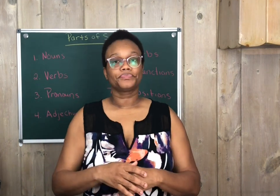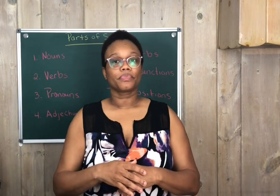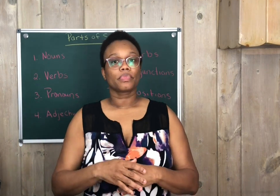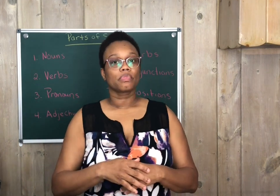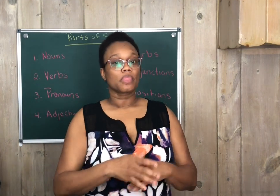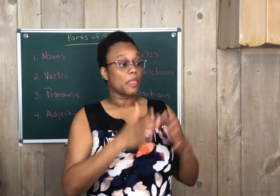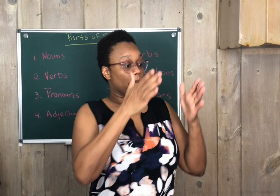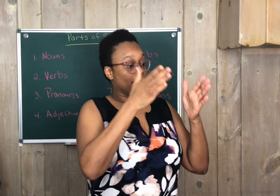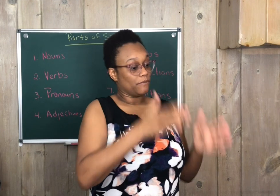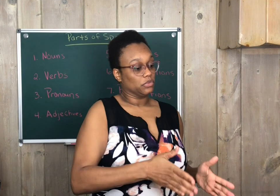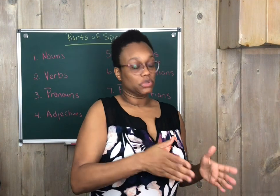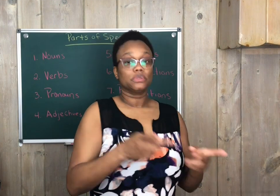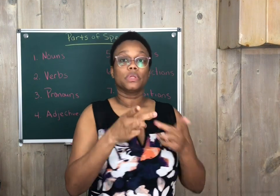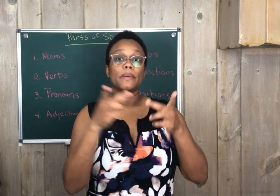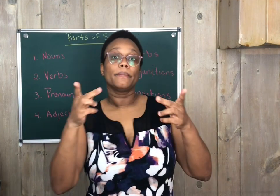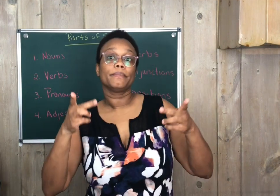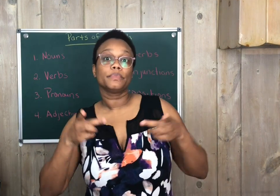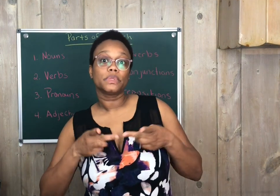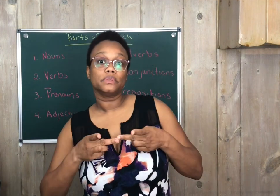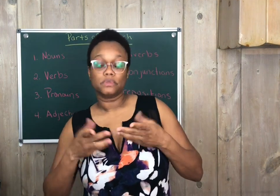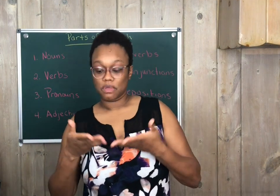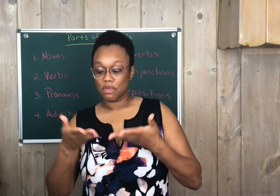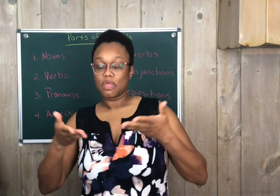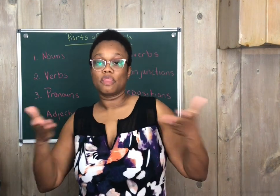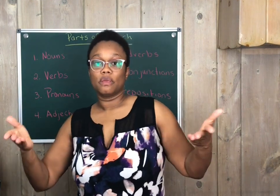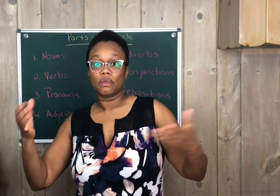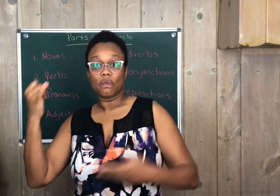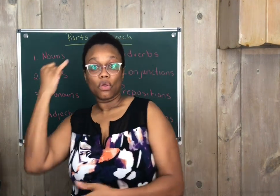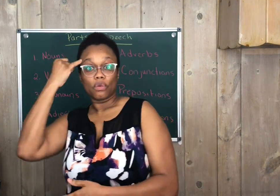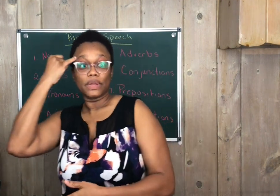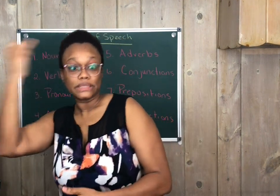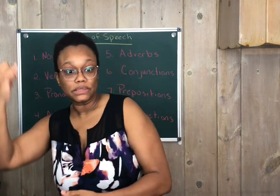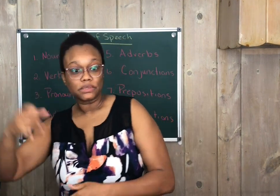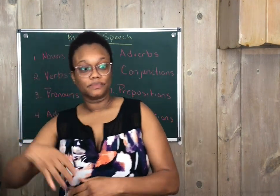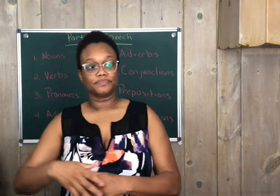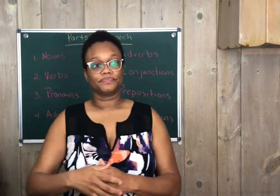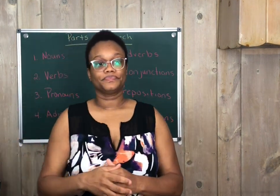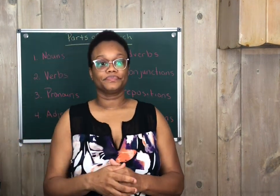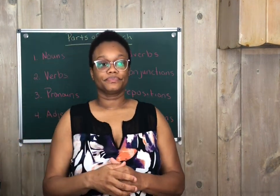What a nouns mean people places things or ideas